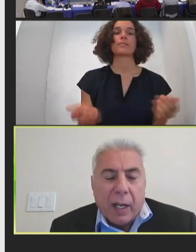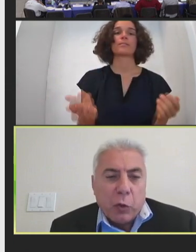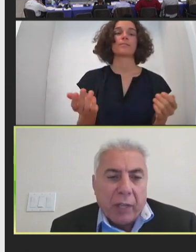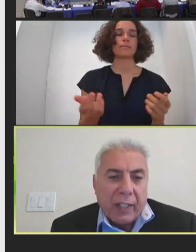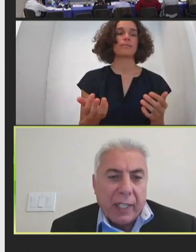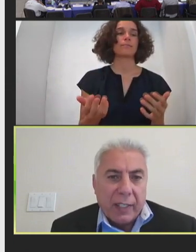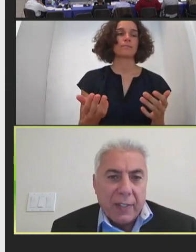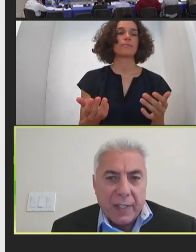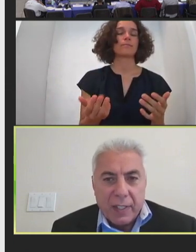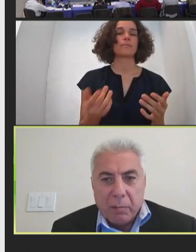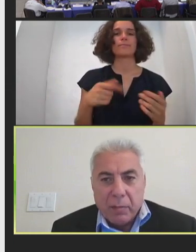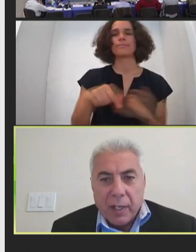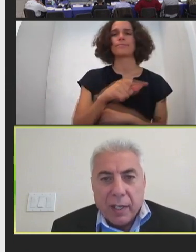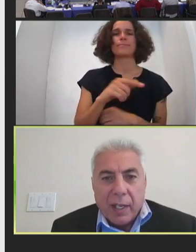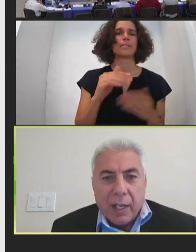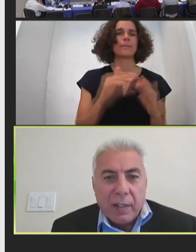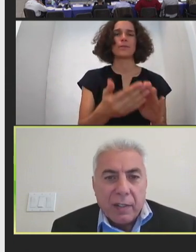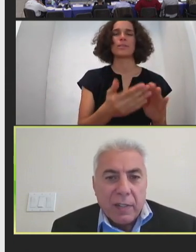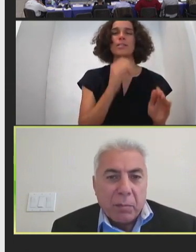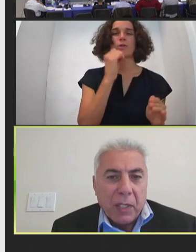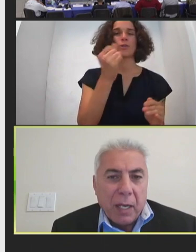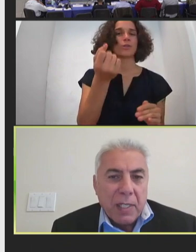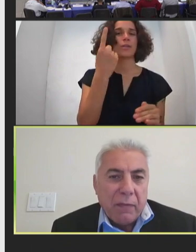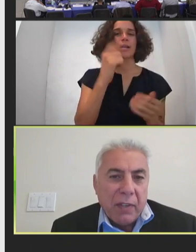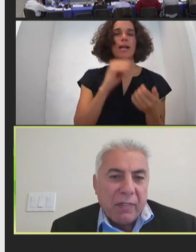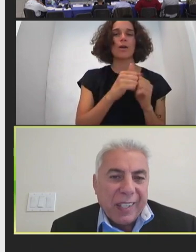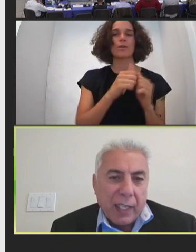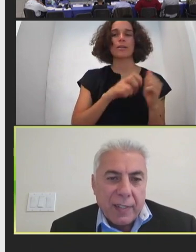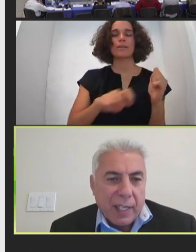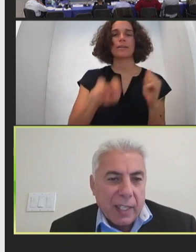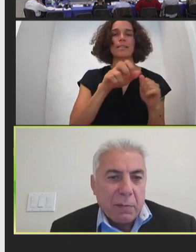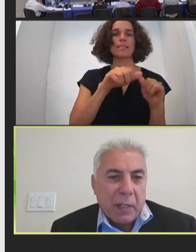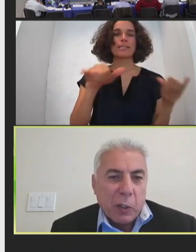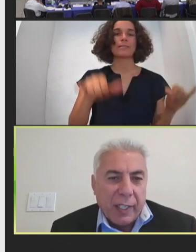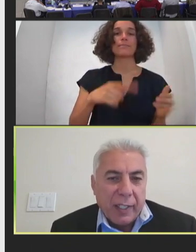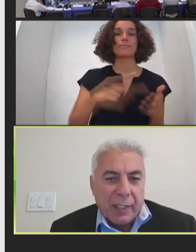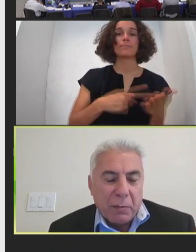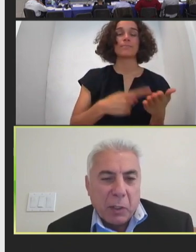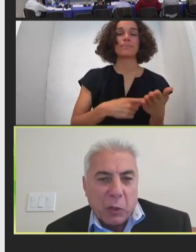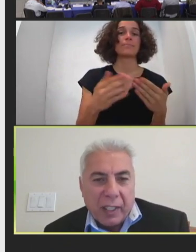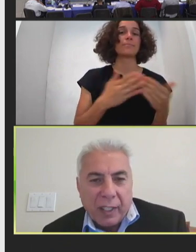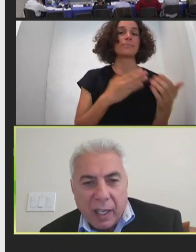to navigate the system. And sometimes even if the kids can speak good English, but you cannot count